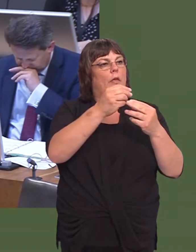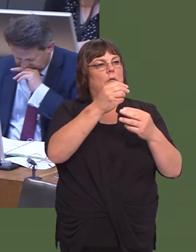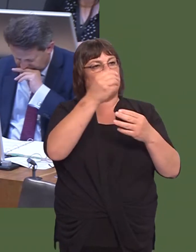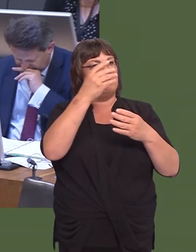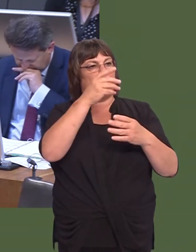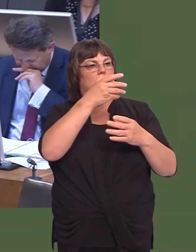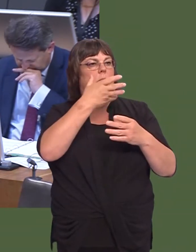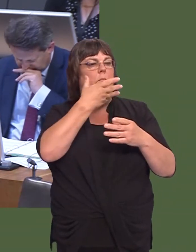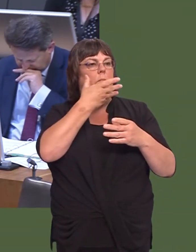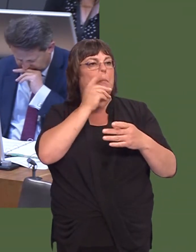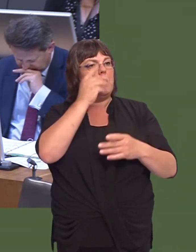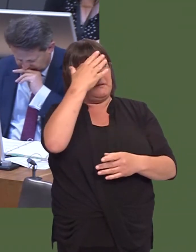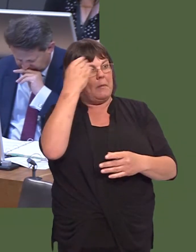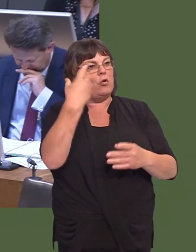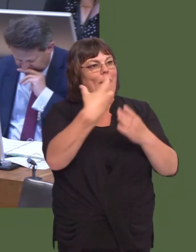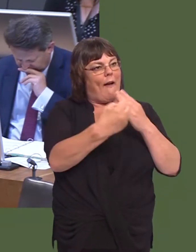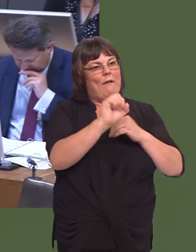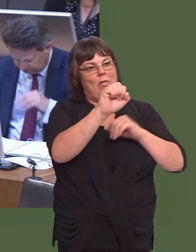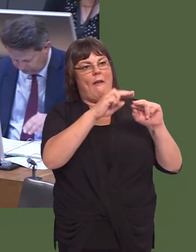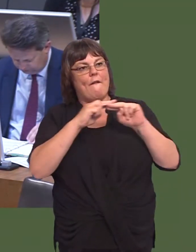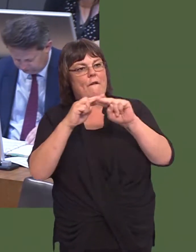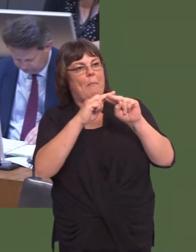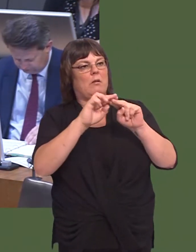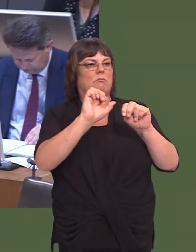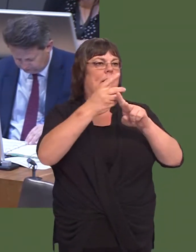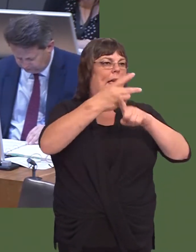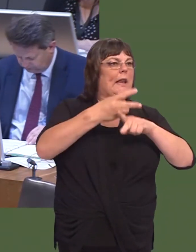people suffering with dementia and their families and carers.